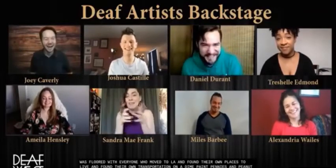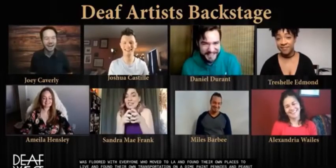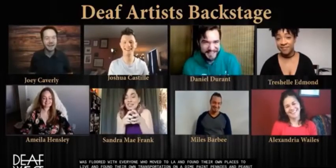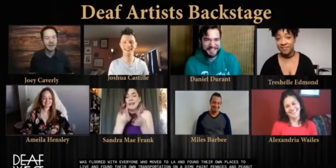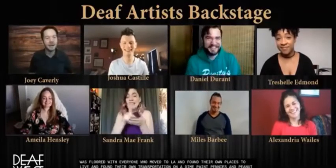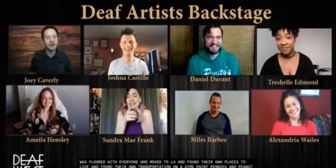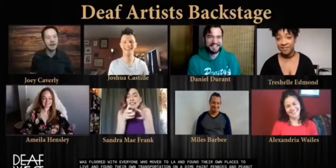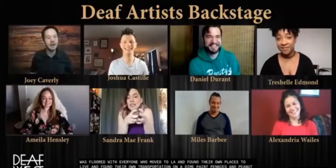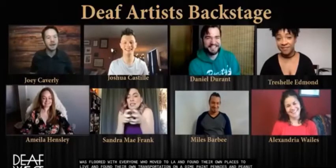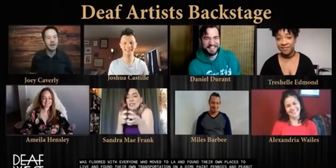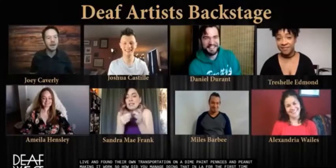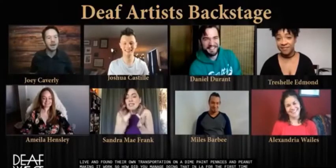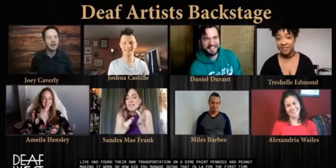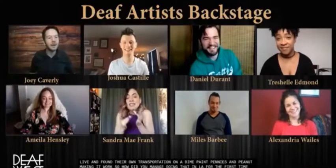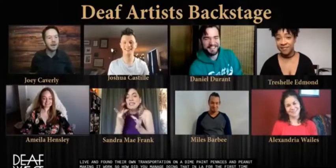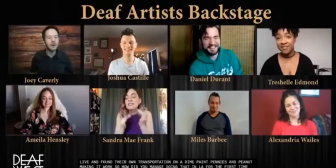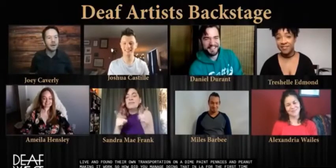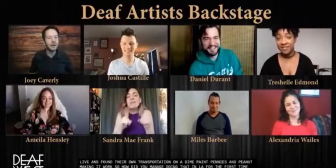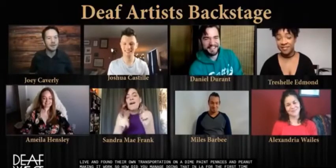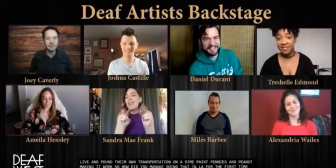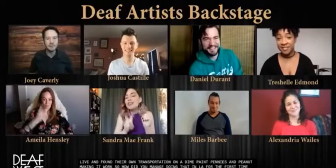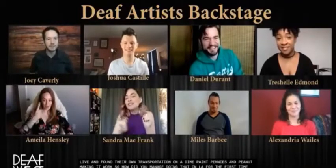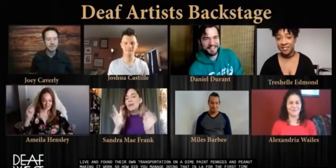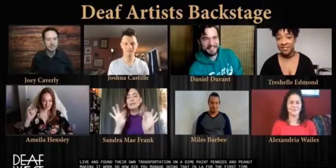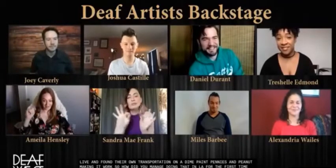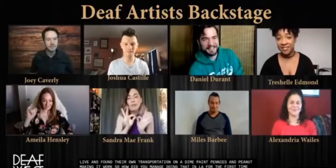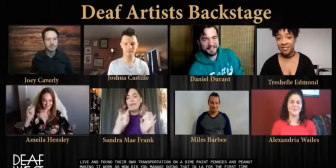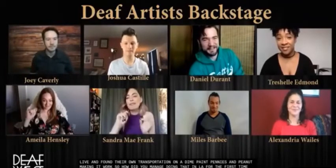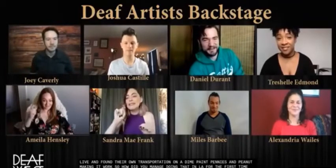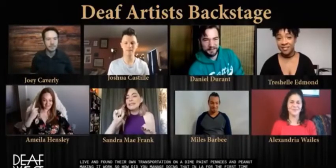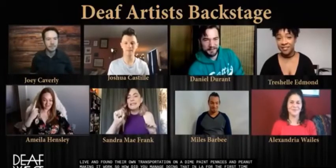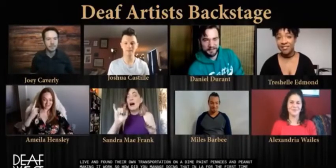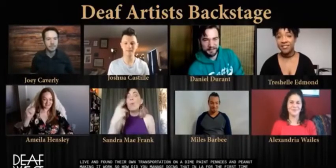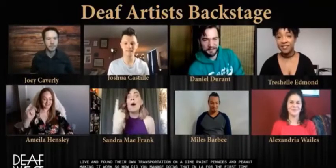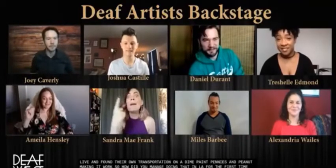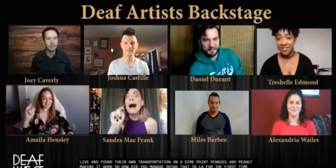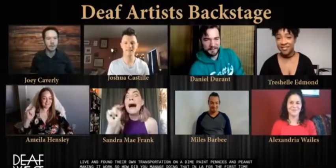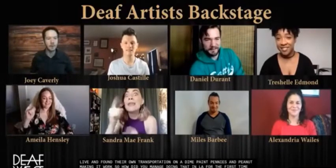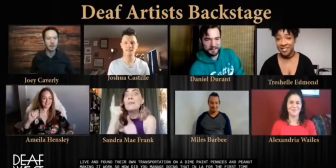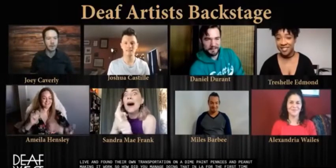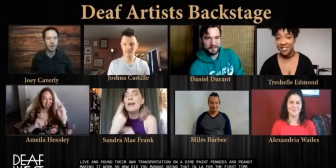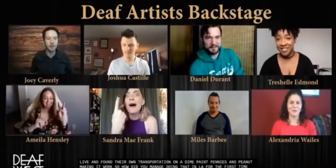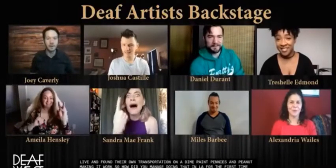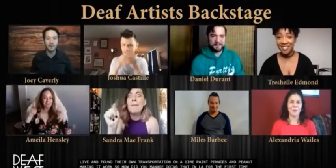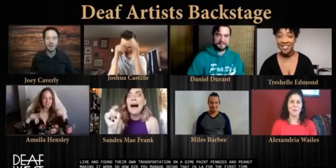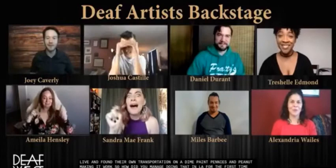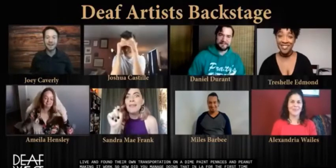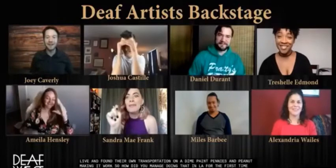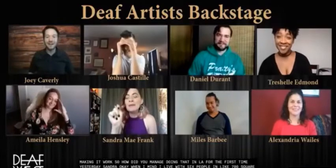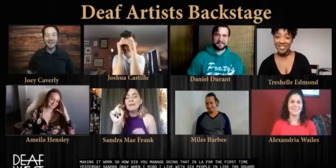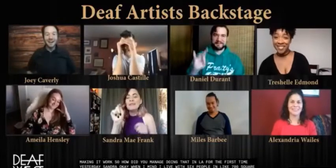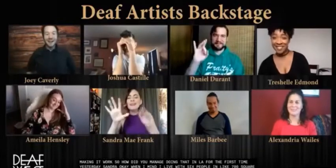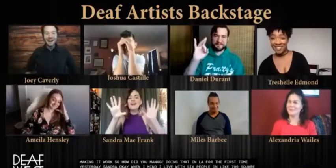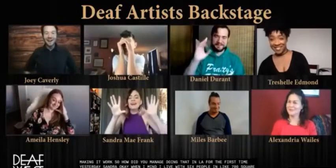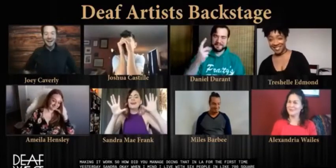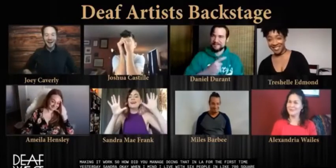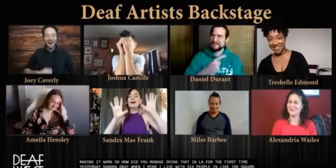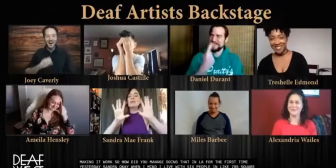But we made it work. There were six of us in this very small place. I was living paycheck-to-paycheck all of us shared one bathroom.